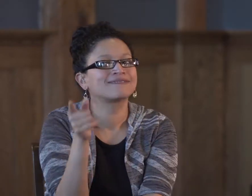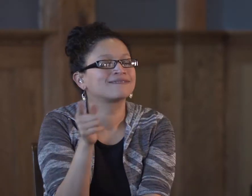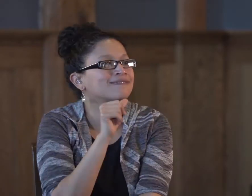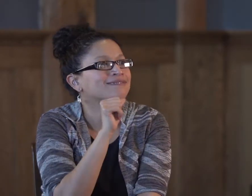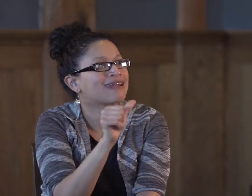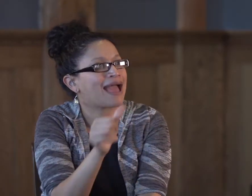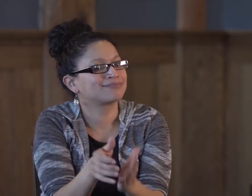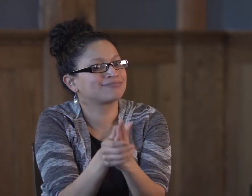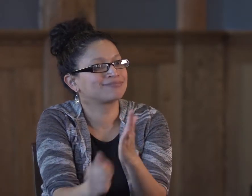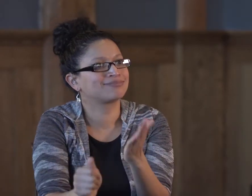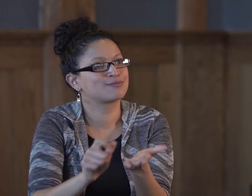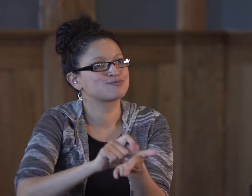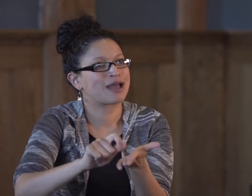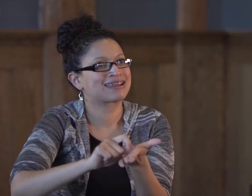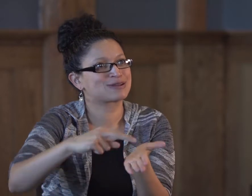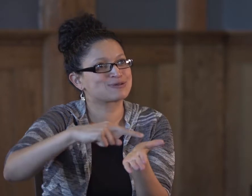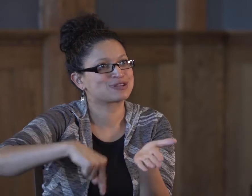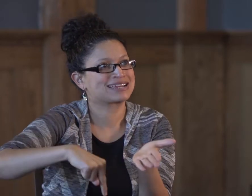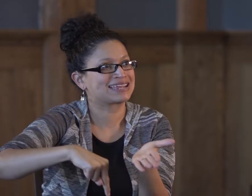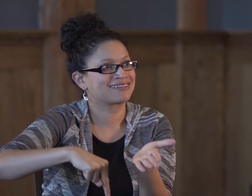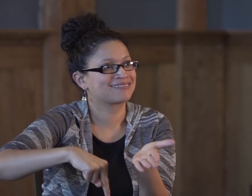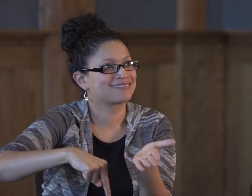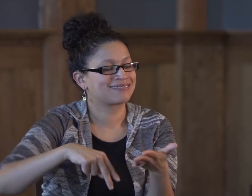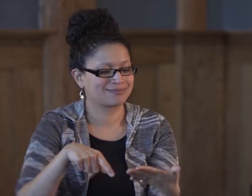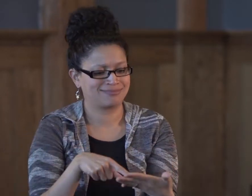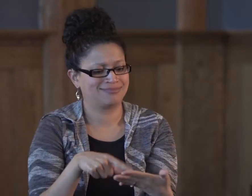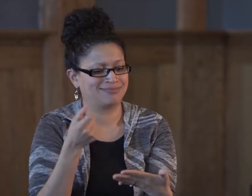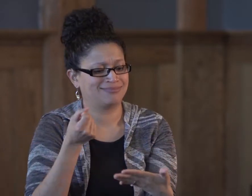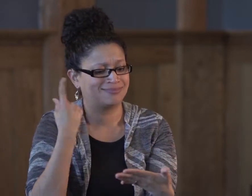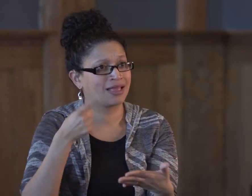writing in English, if a Deaf survivor does not have English competency or English literacy